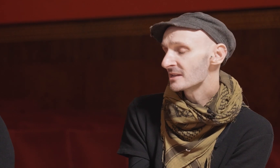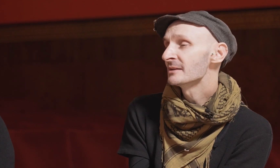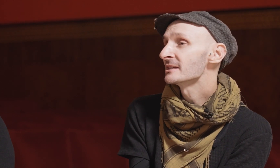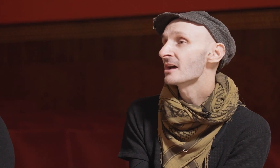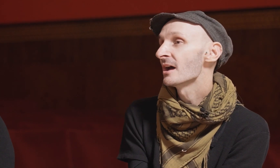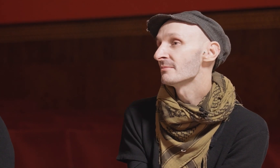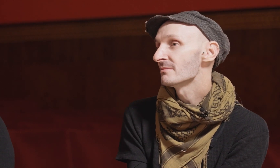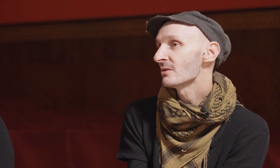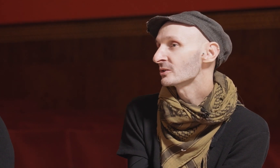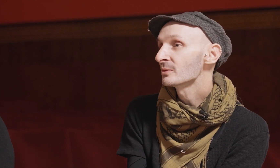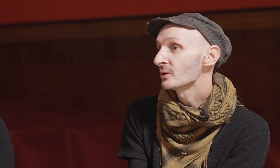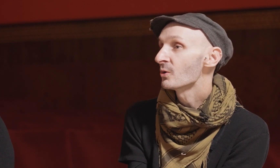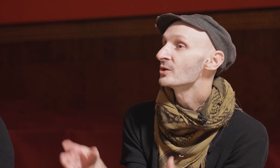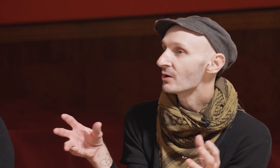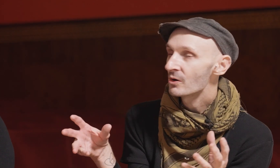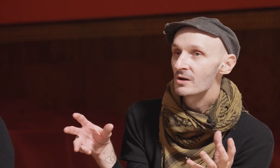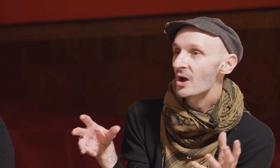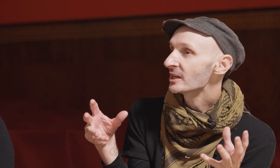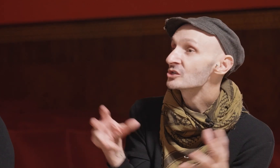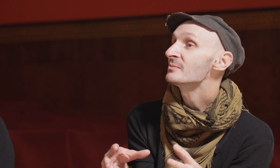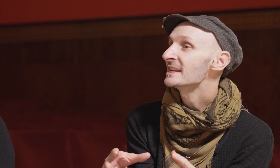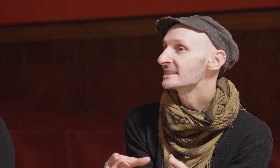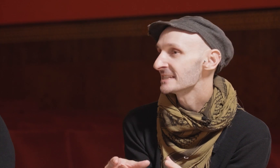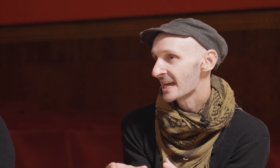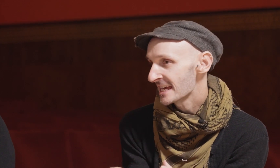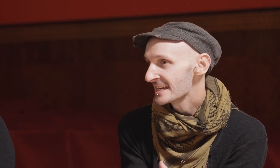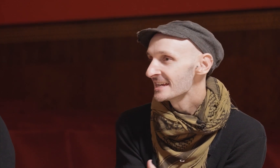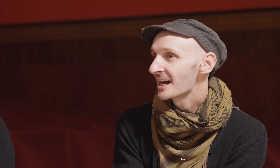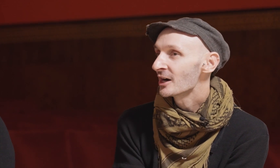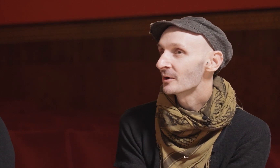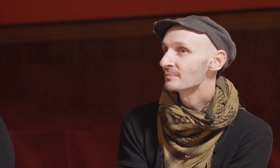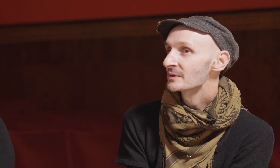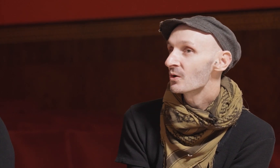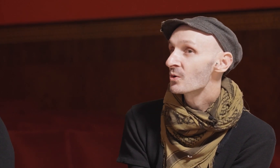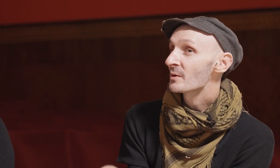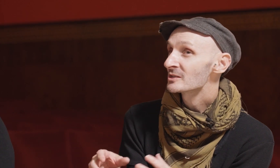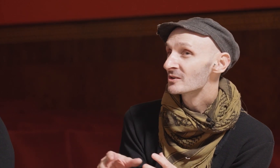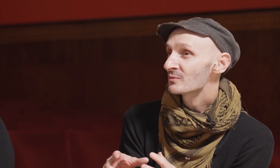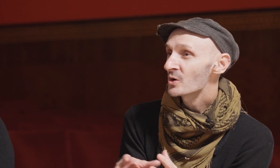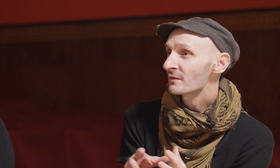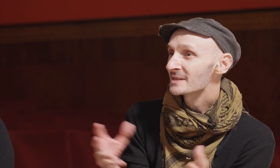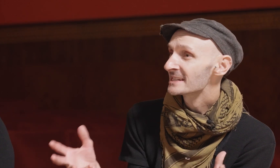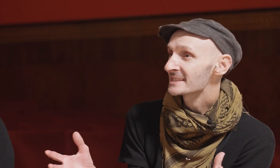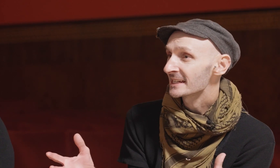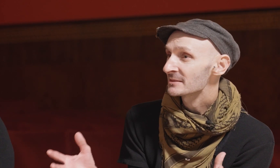or a limited time on computer or only two meetings a day. Or that we don't work from 10 to 6.